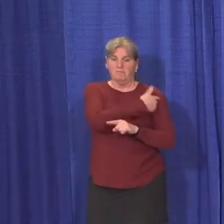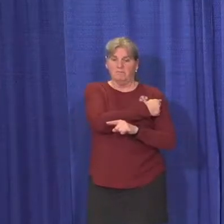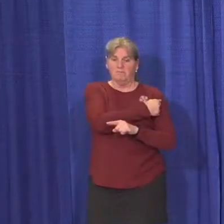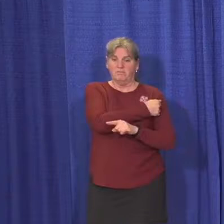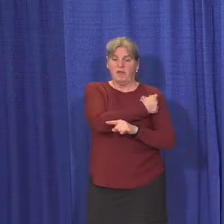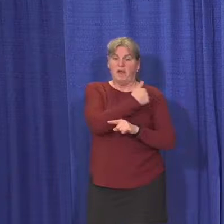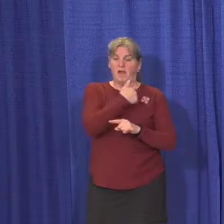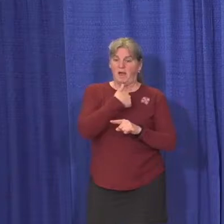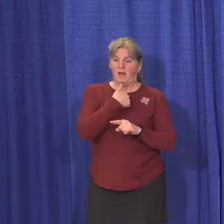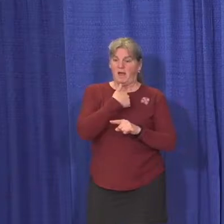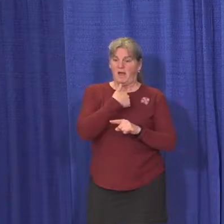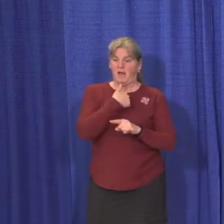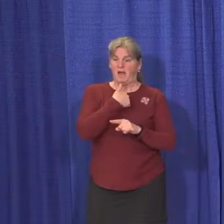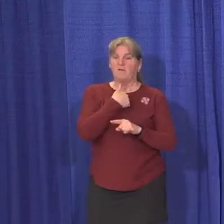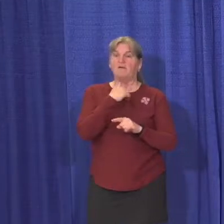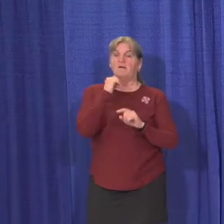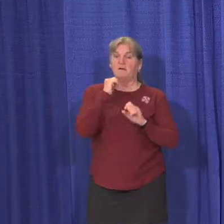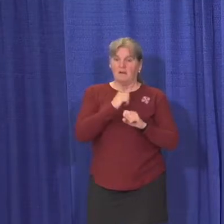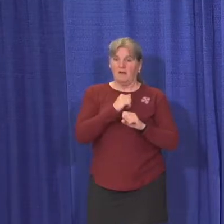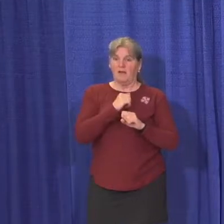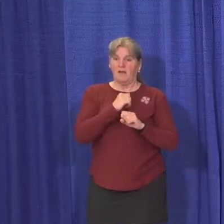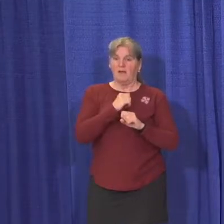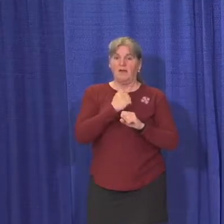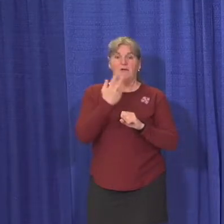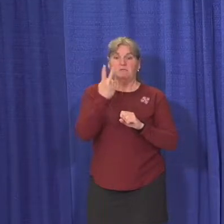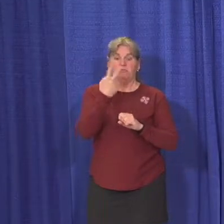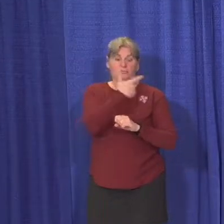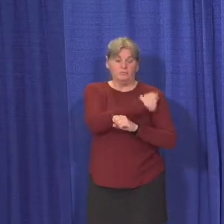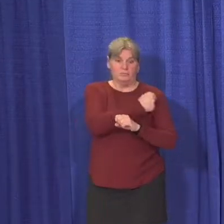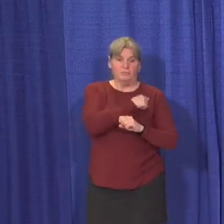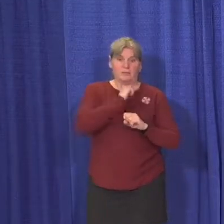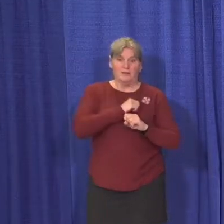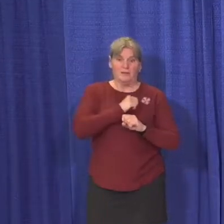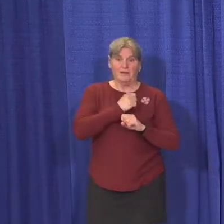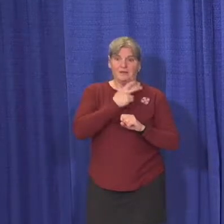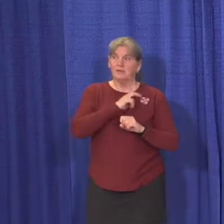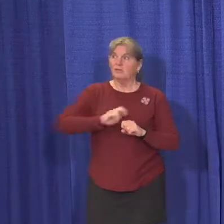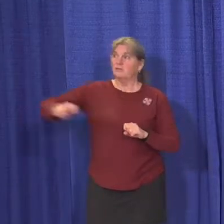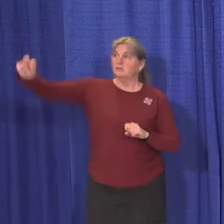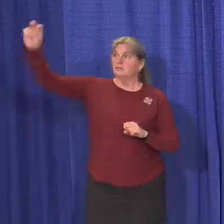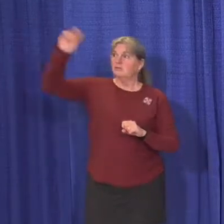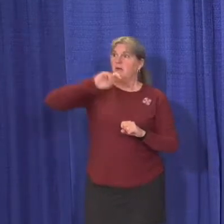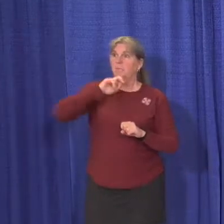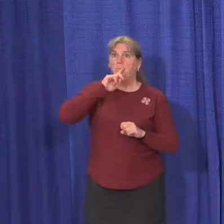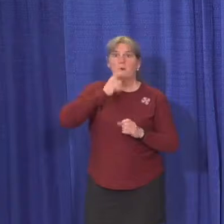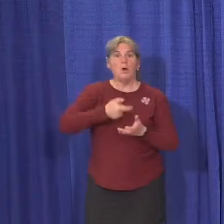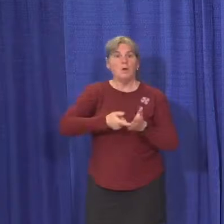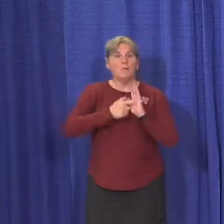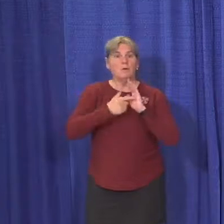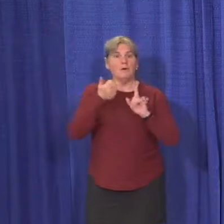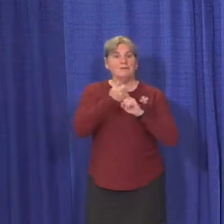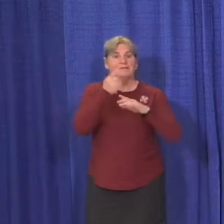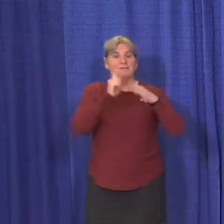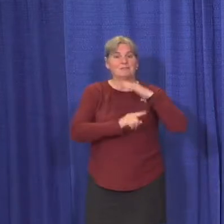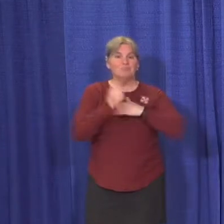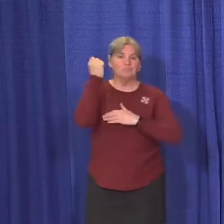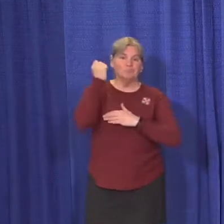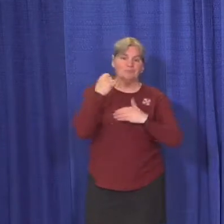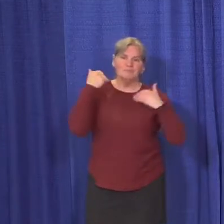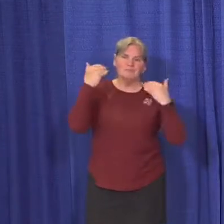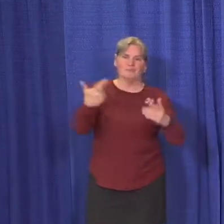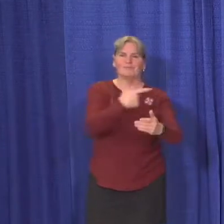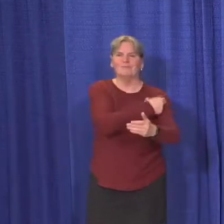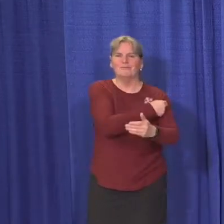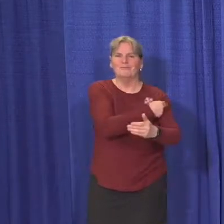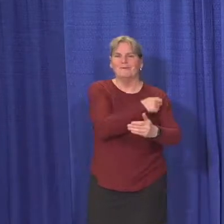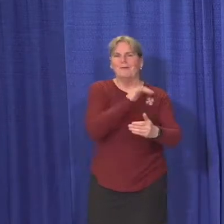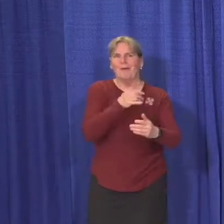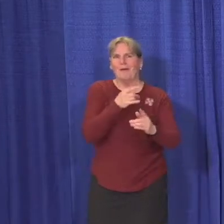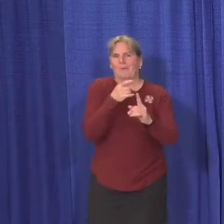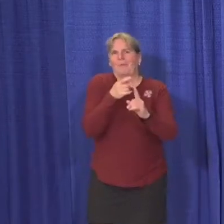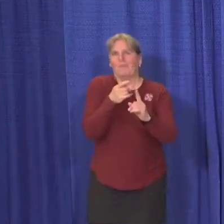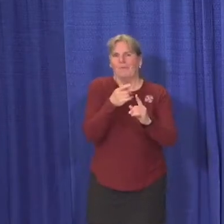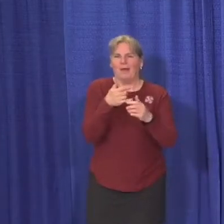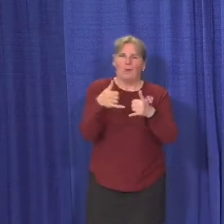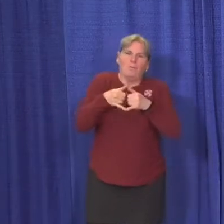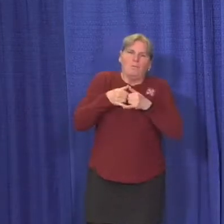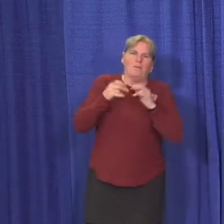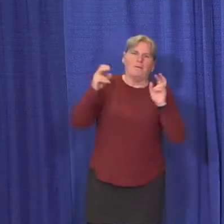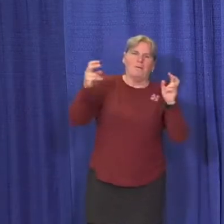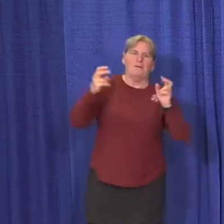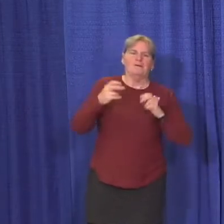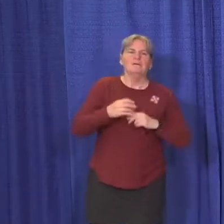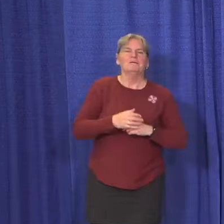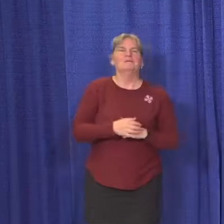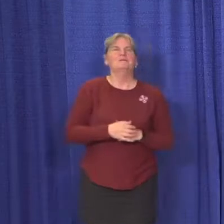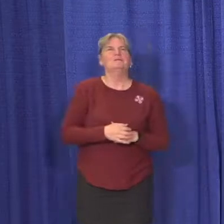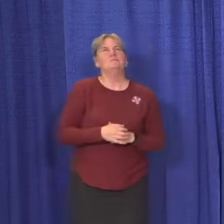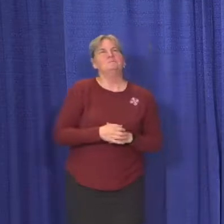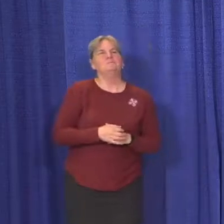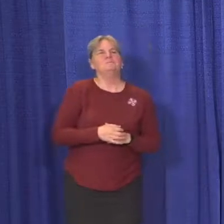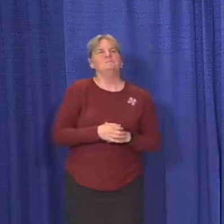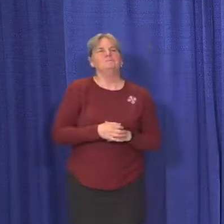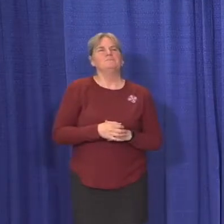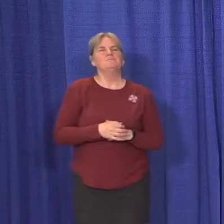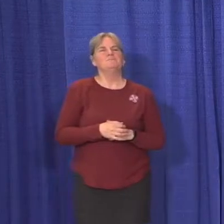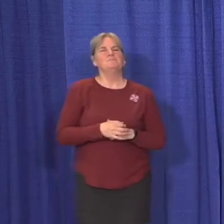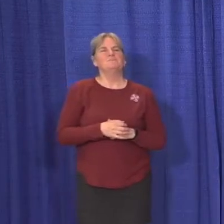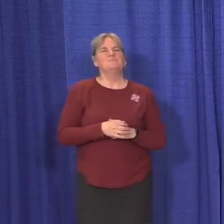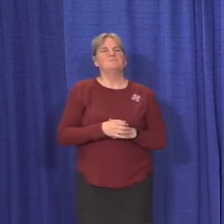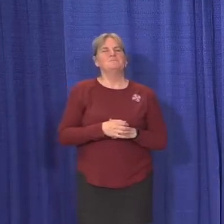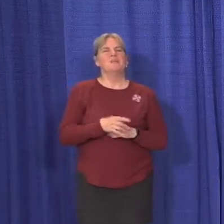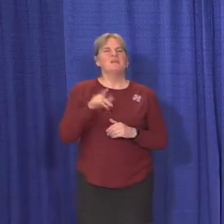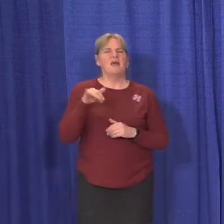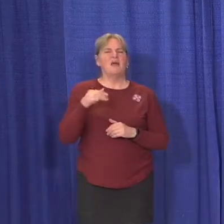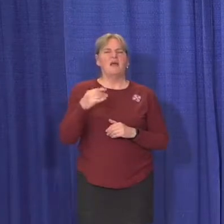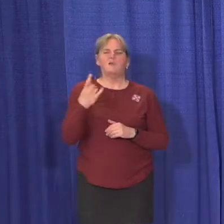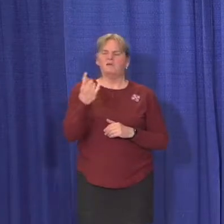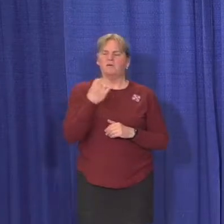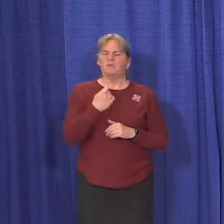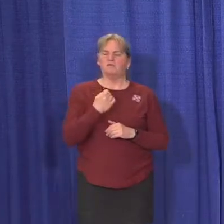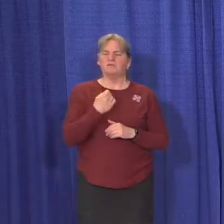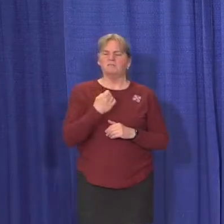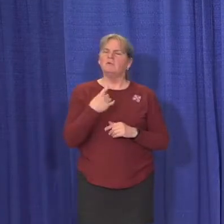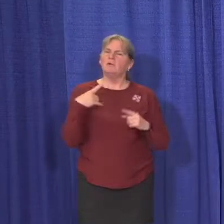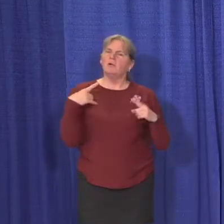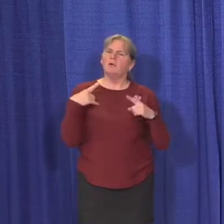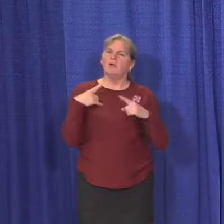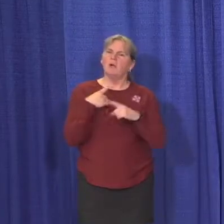incentive.